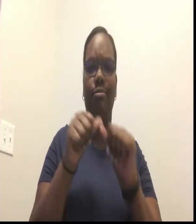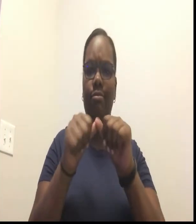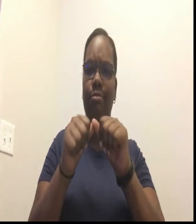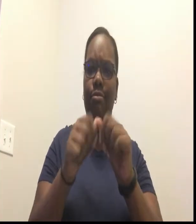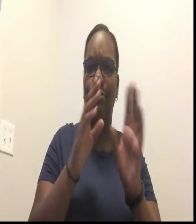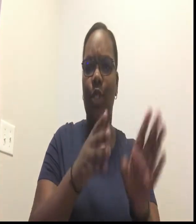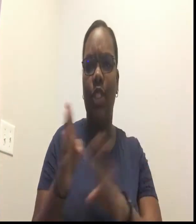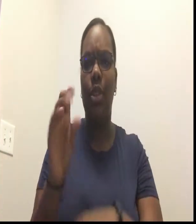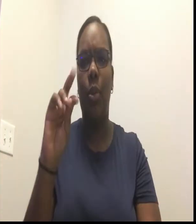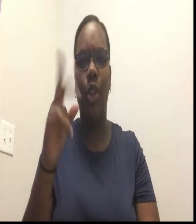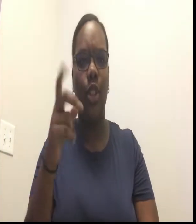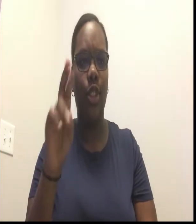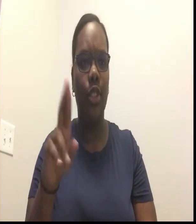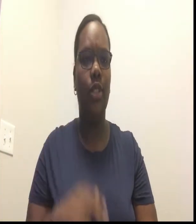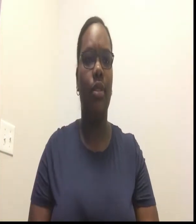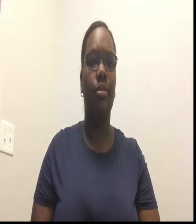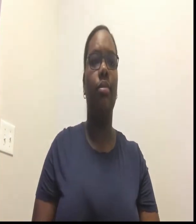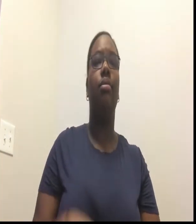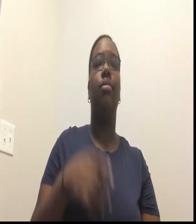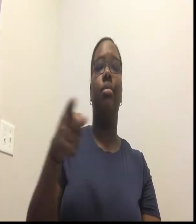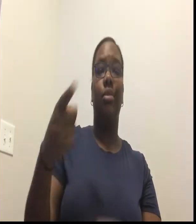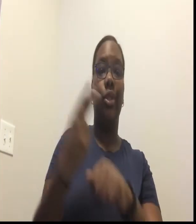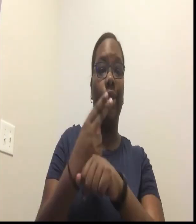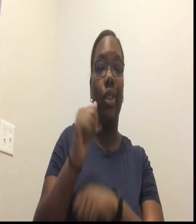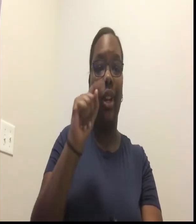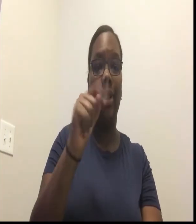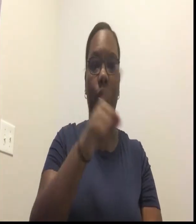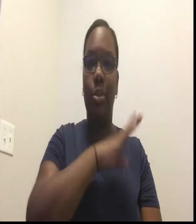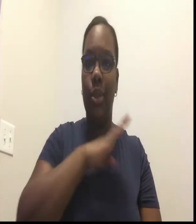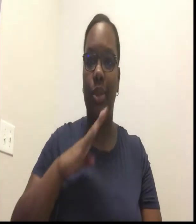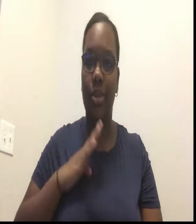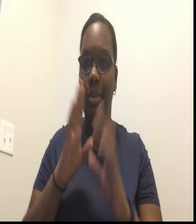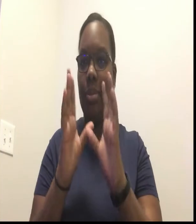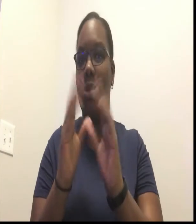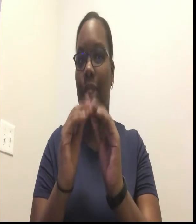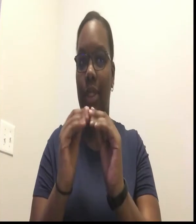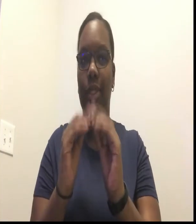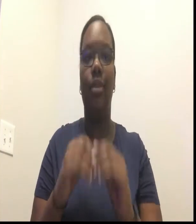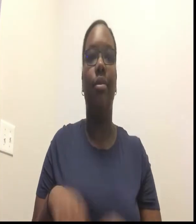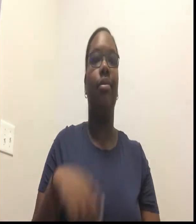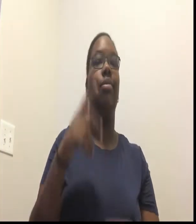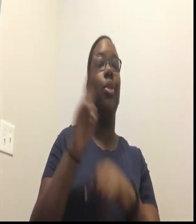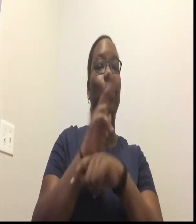organization that has different chapters, and then it makes sure that everyone who